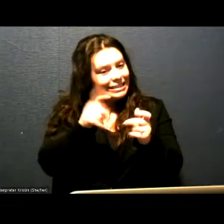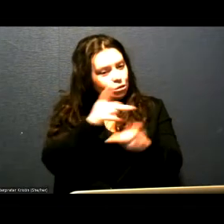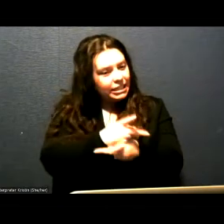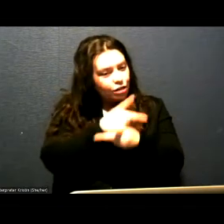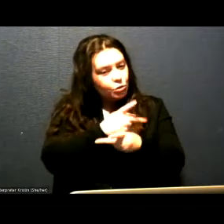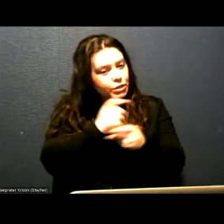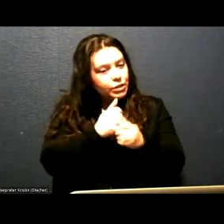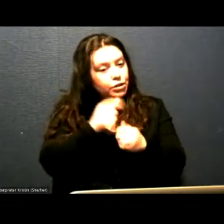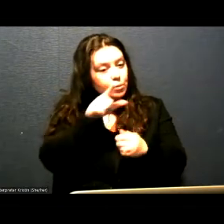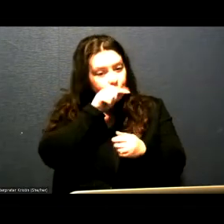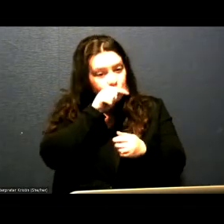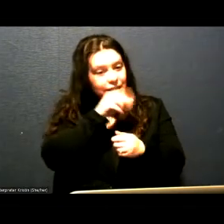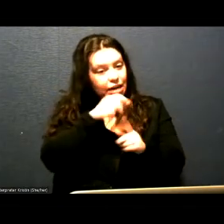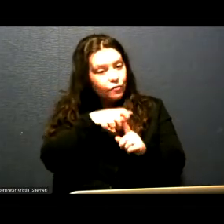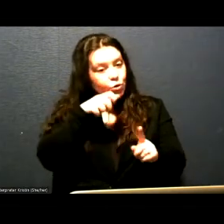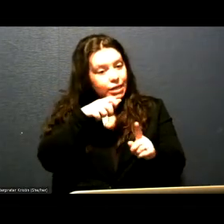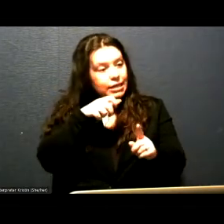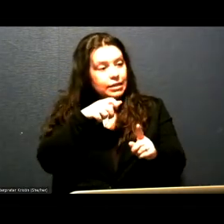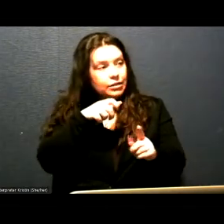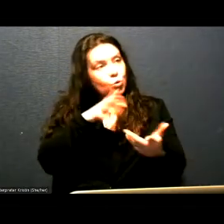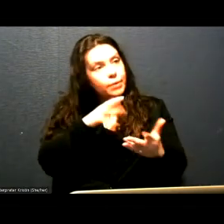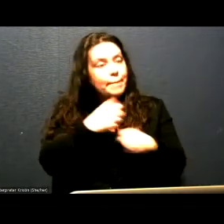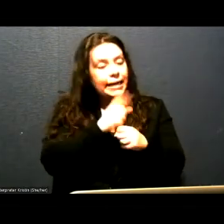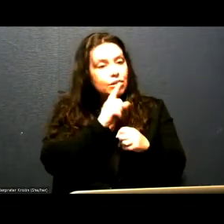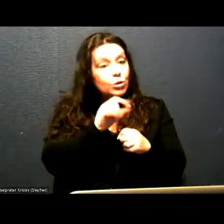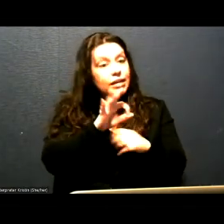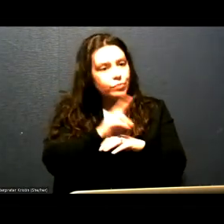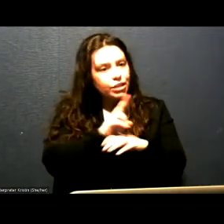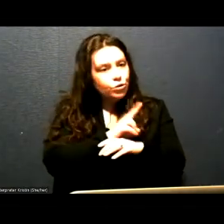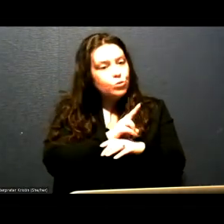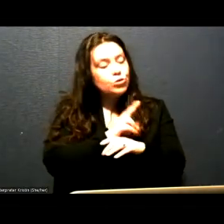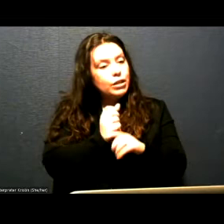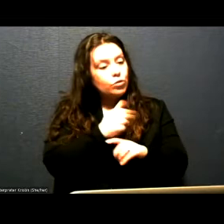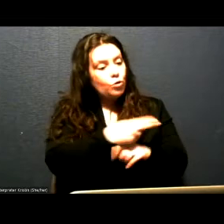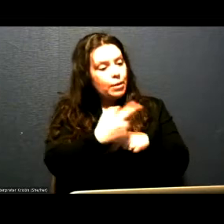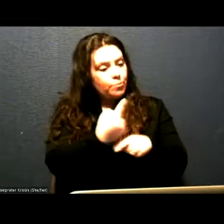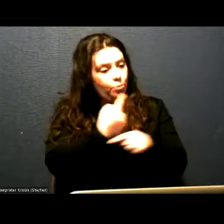you know, disposing of them properly can really help to save these species. >>Kayleigh: Yeah! One really